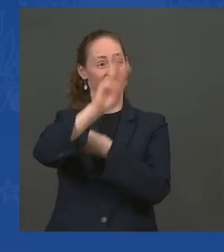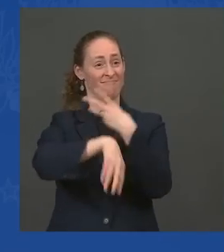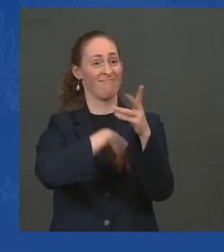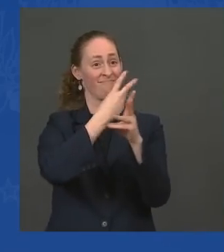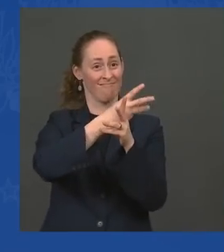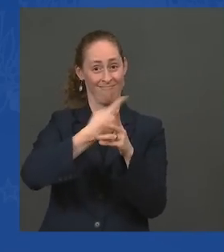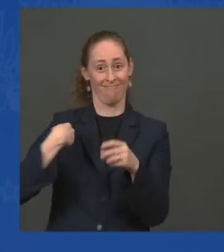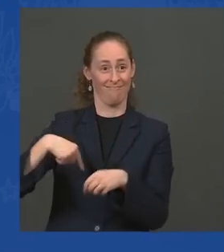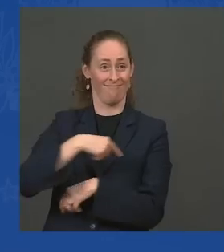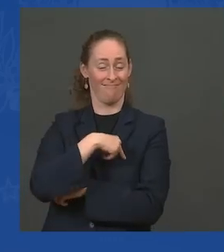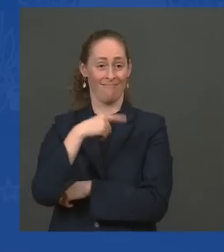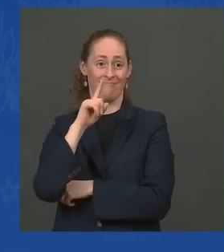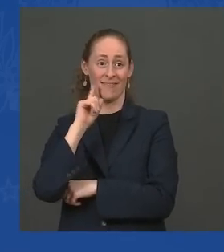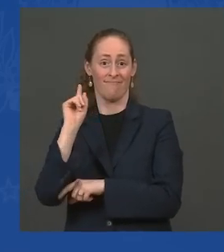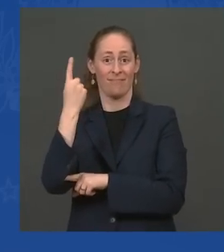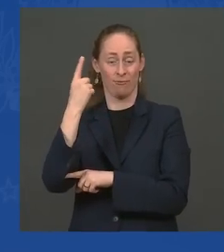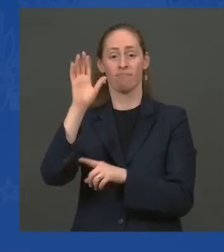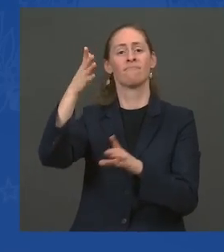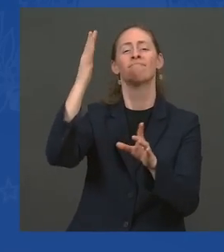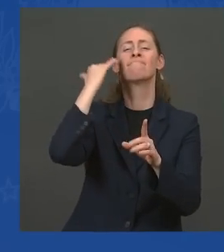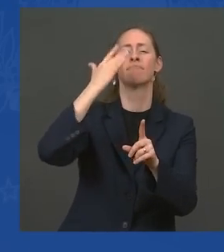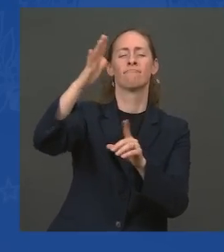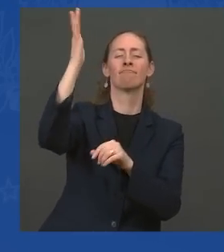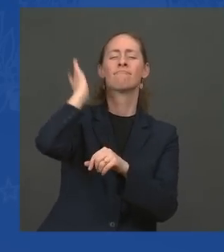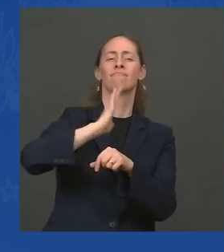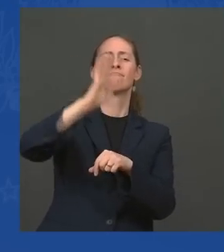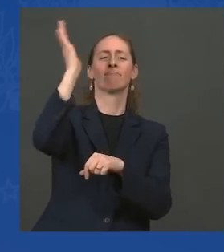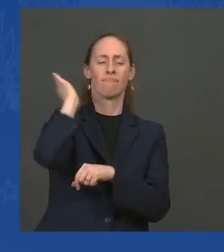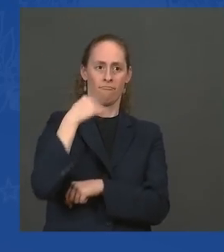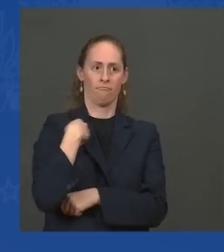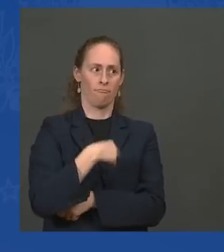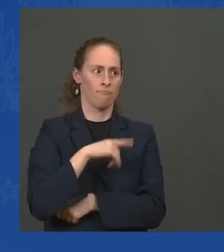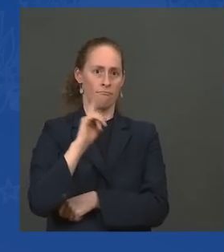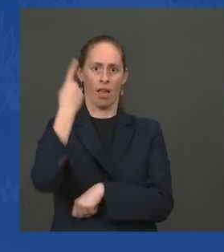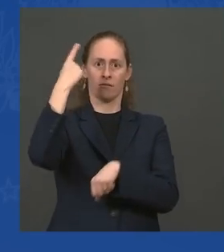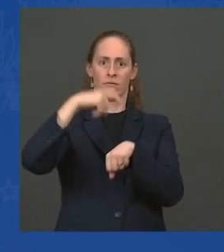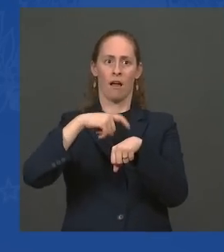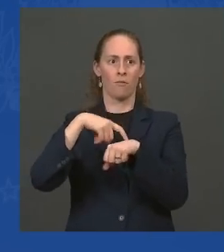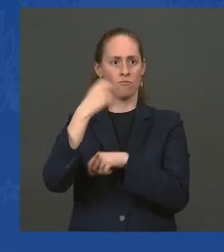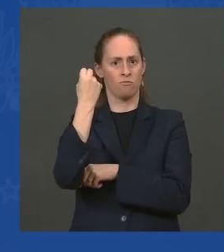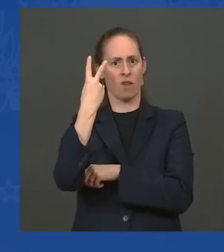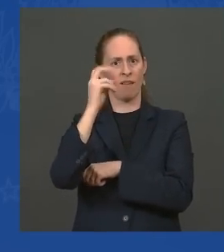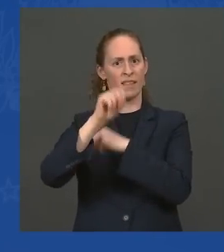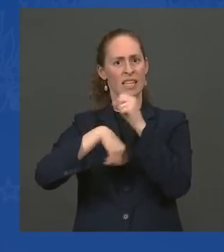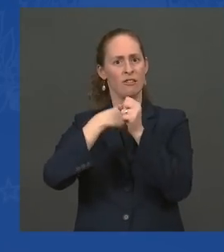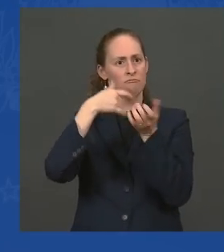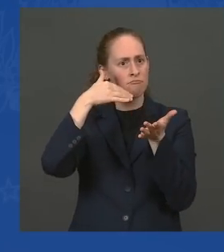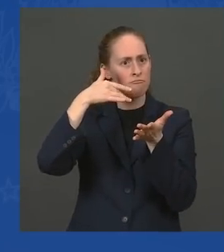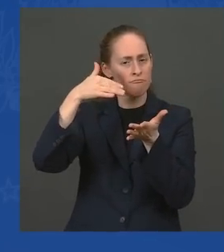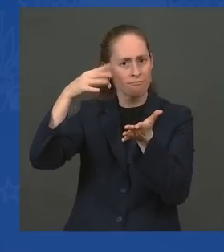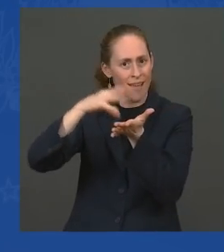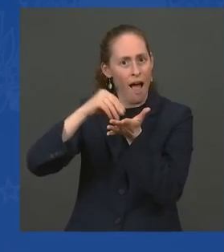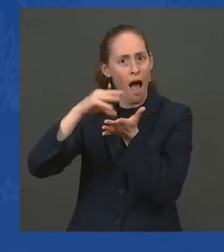not based on any background or income. That pushed us ahead, but the rest of the world has caught up and, in many cases, passed us.